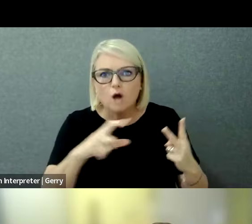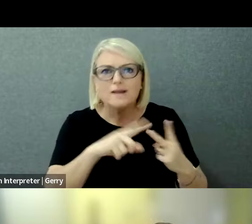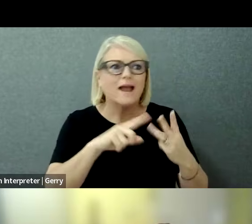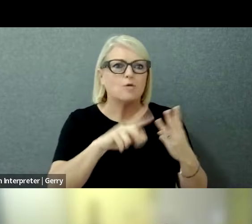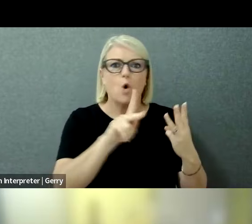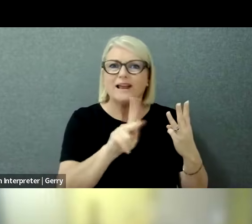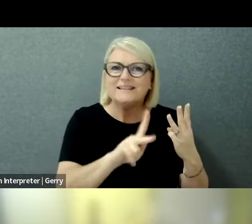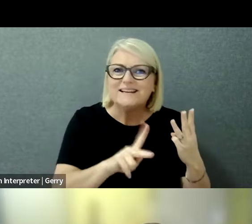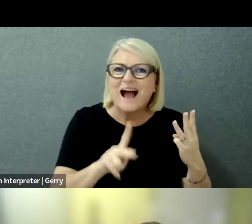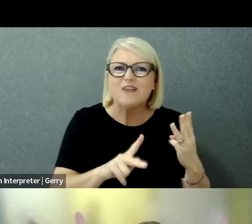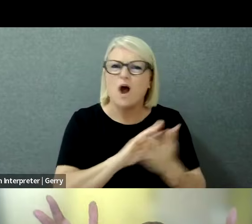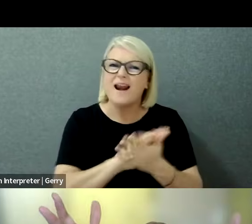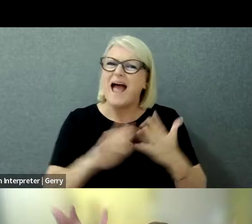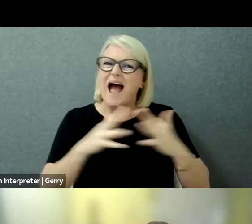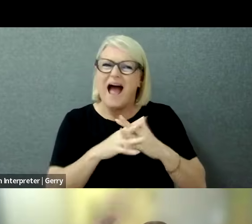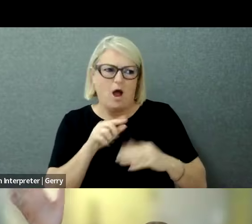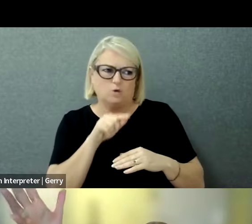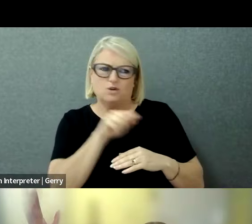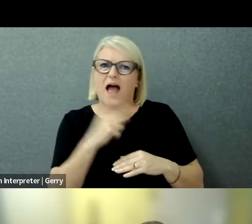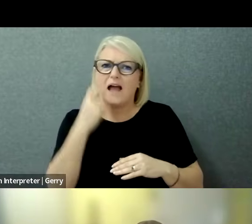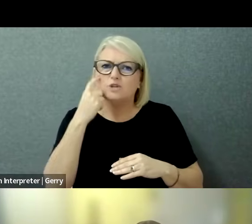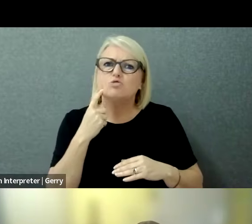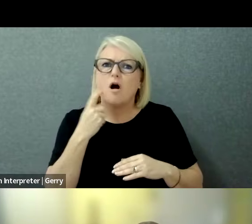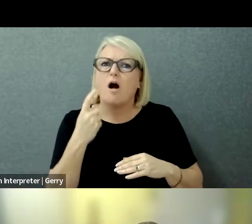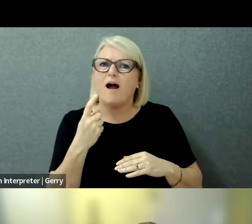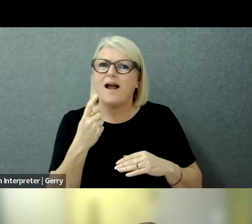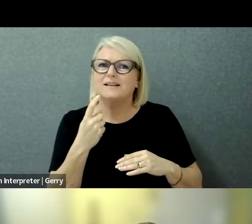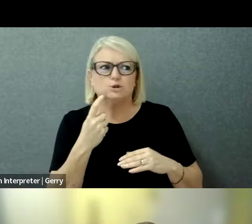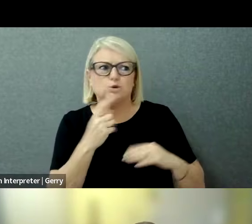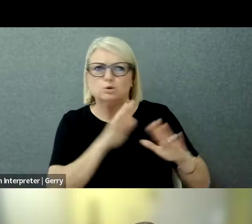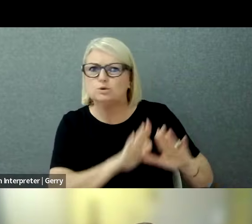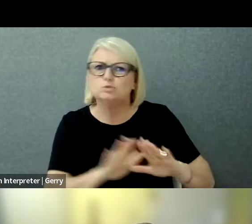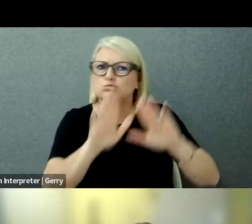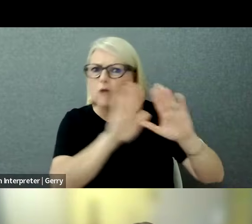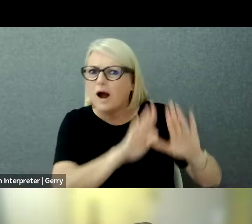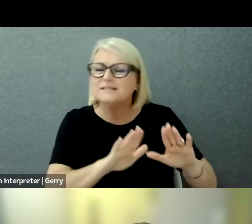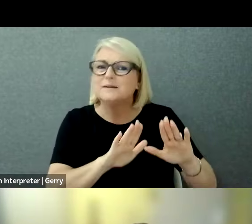find all these kids and refer them into the ether. But actually how do we respond to them here and